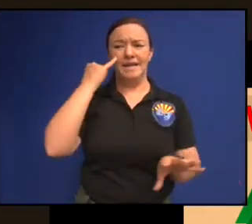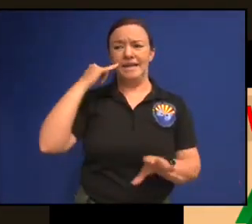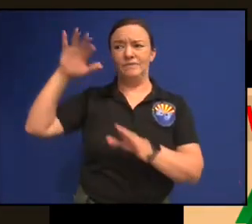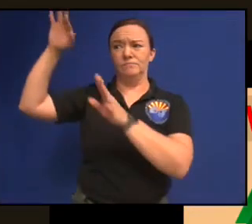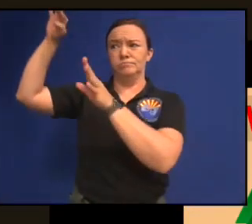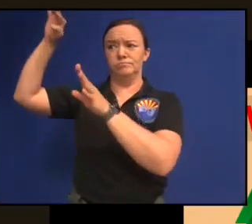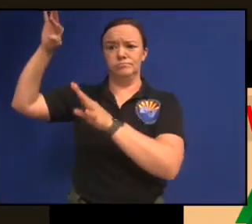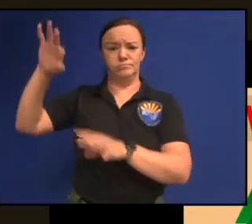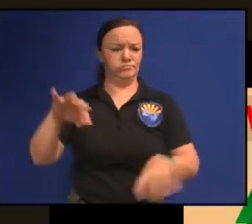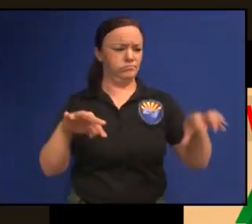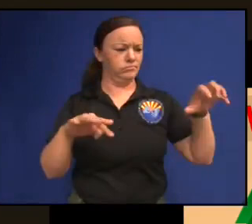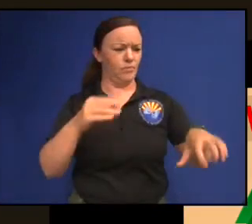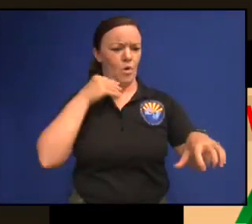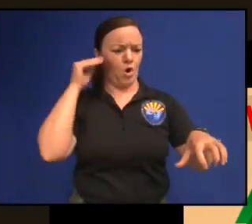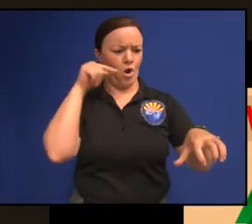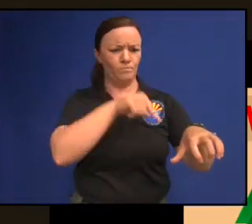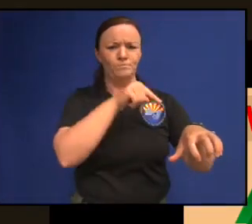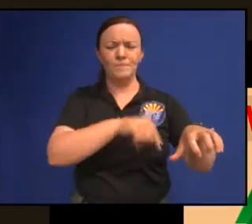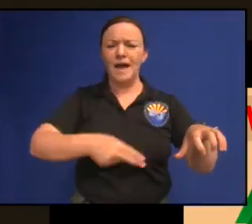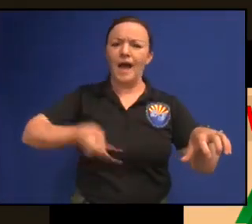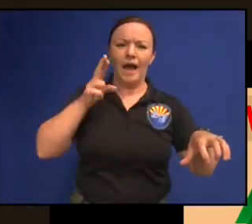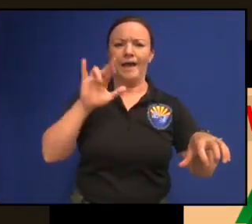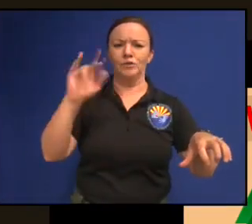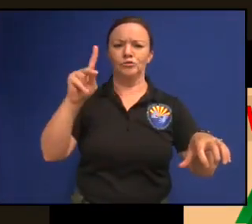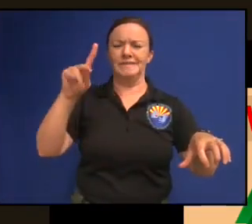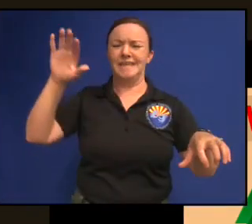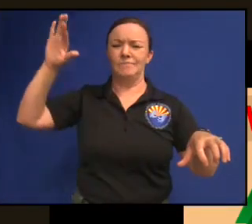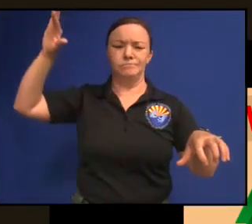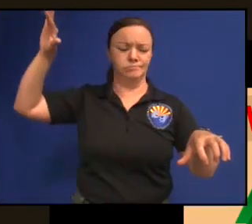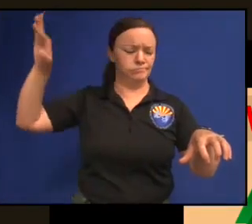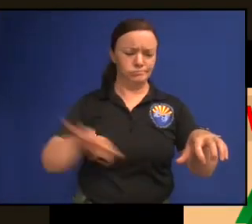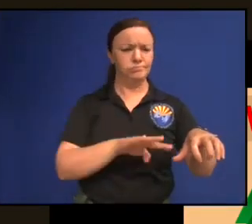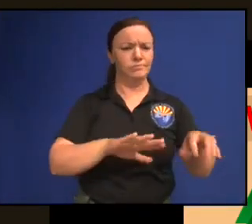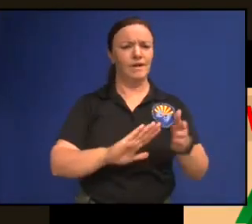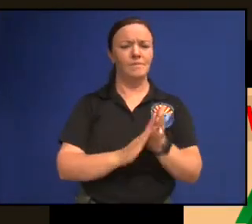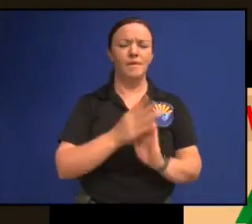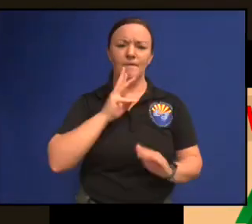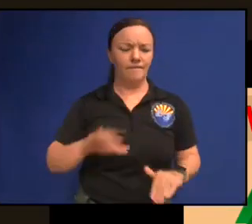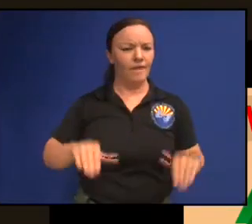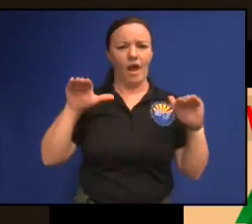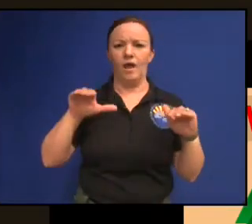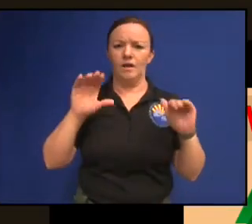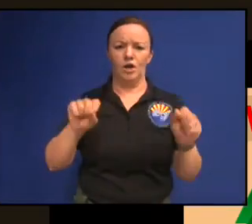BECOME FLASH FLOODS, DEADLY SITUATION. SO I JUST WANTED TO END WITH THAT AND HOPE THAT